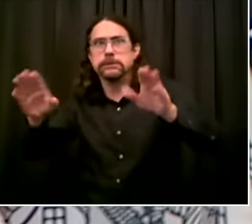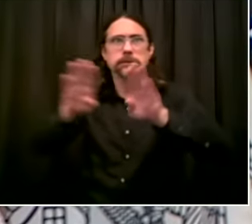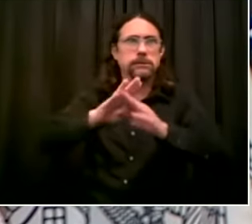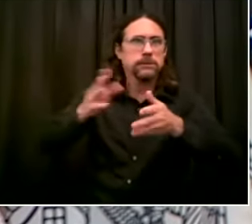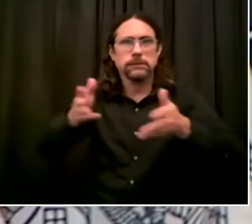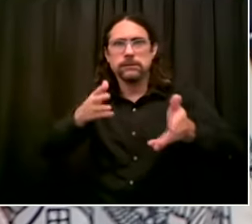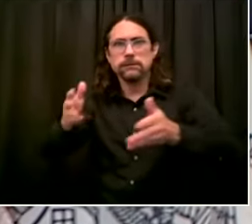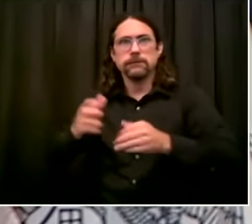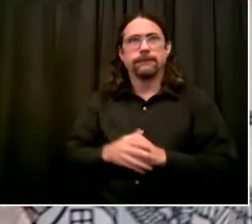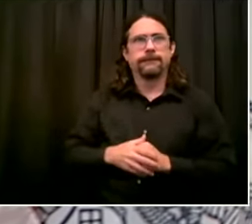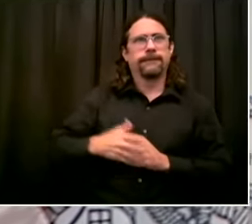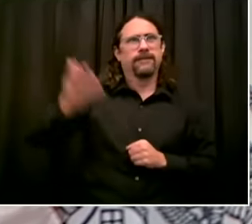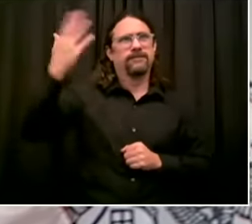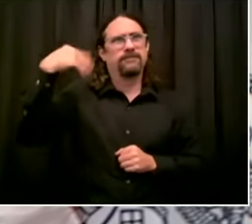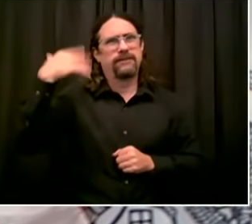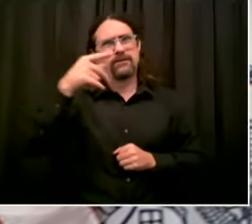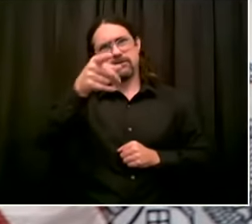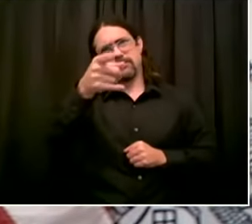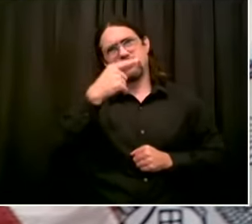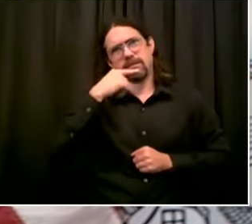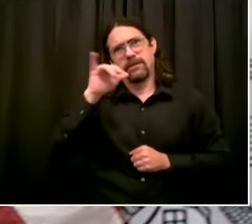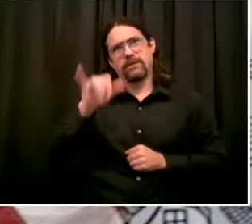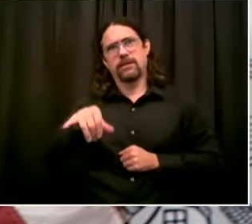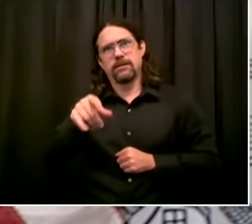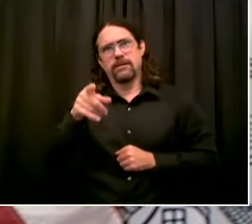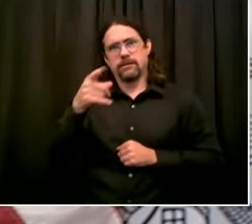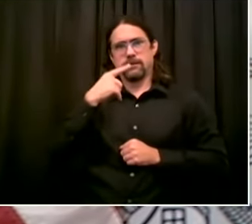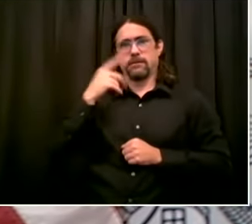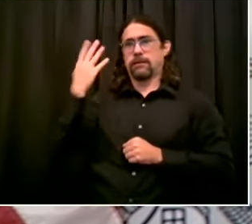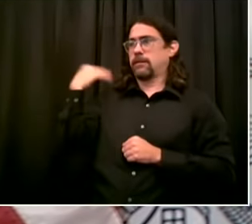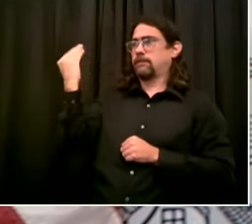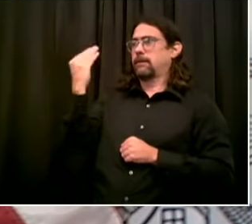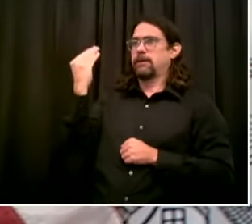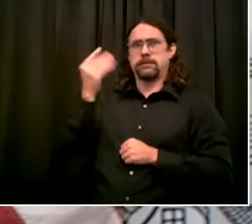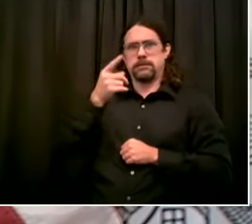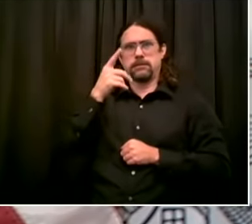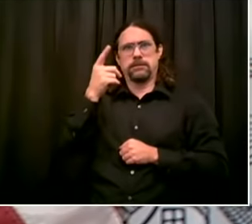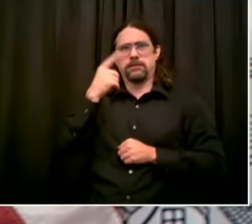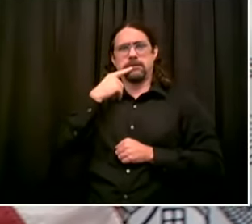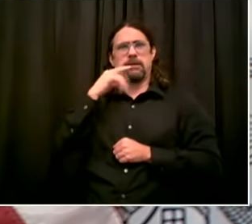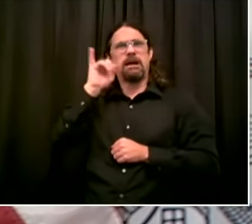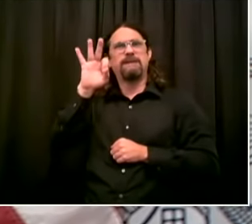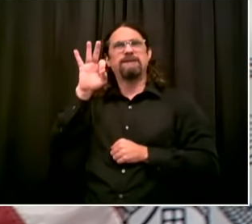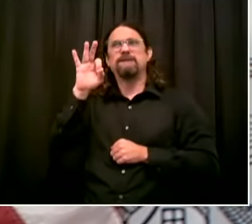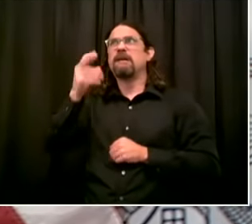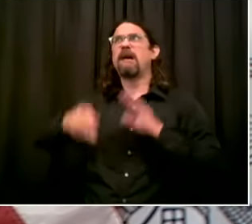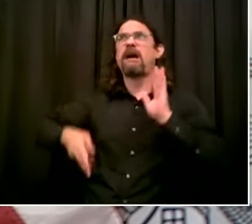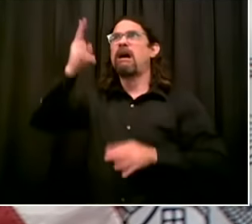EXAMPLE, OVER THE SLAT MONTH